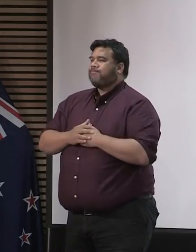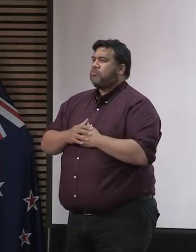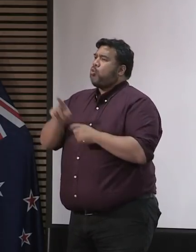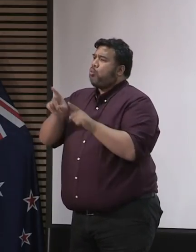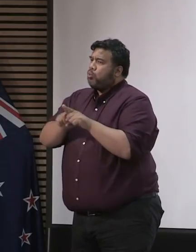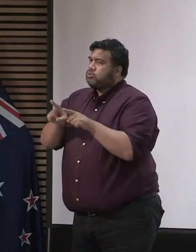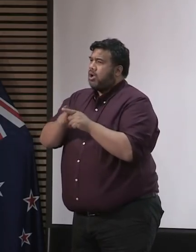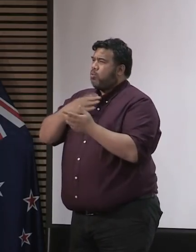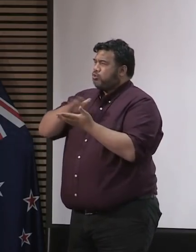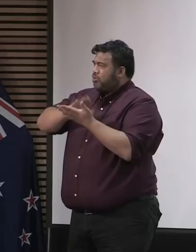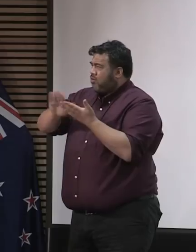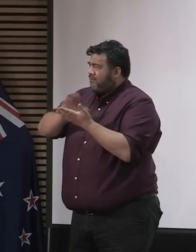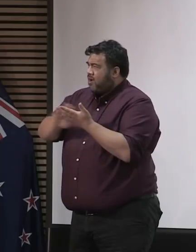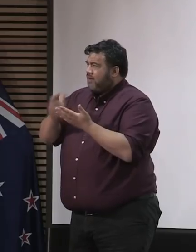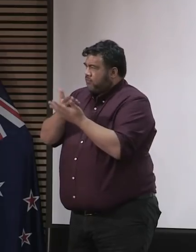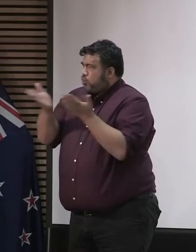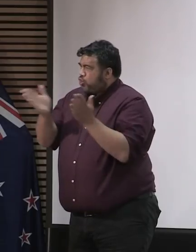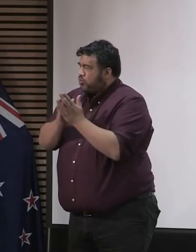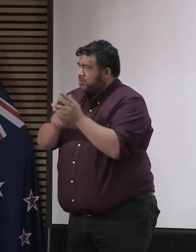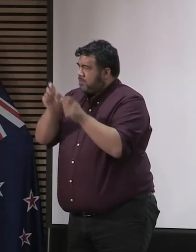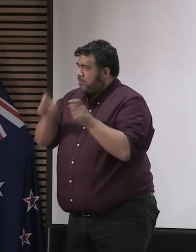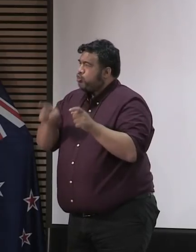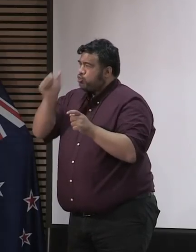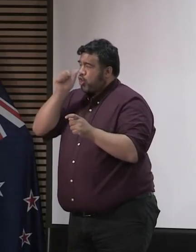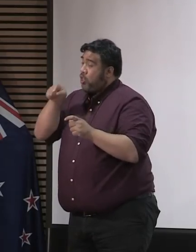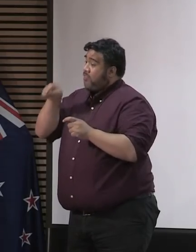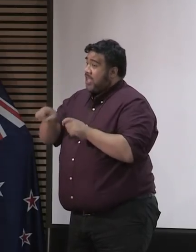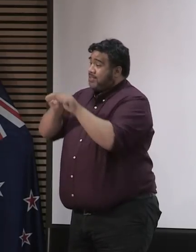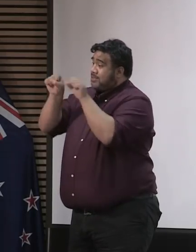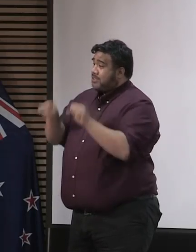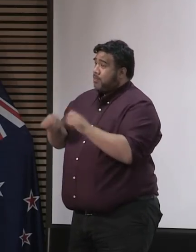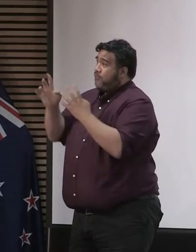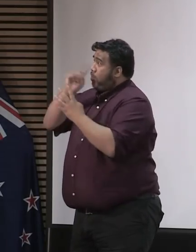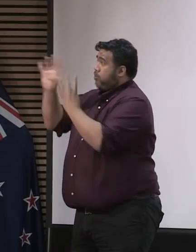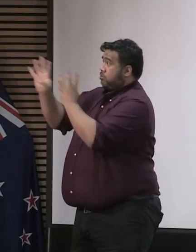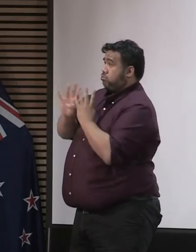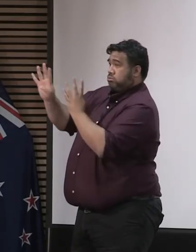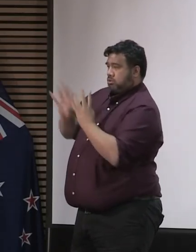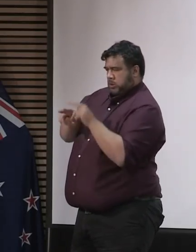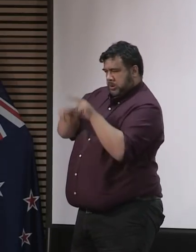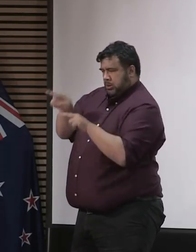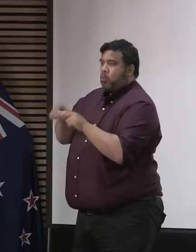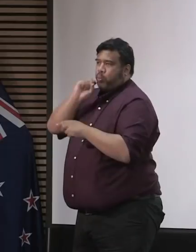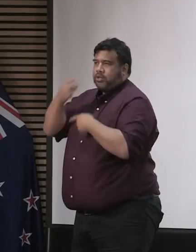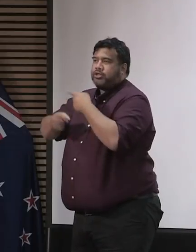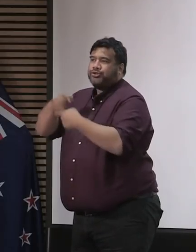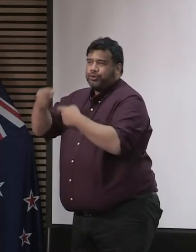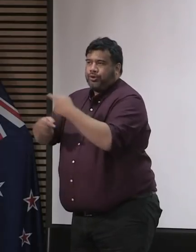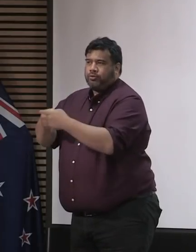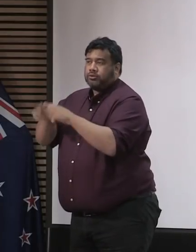that will change. It will not. In terms of Government news more broadly, you will have heard and seen that we are preparing,